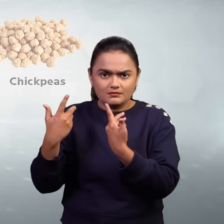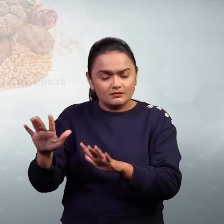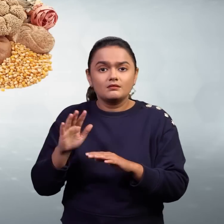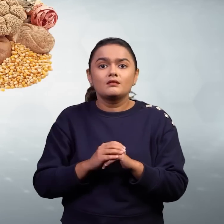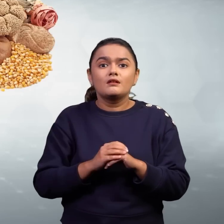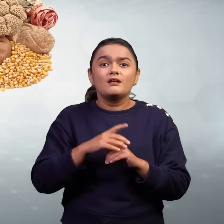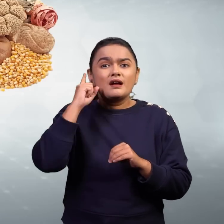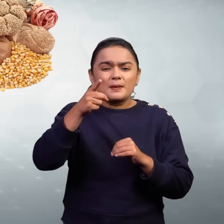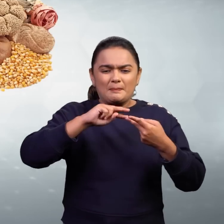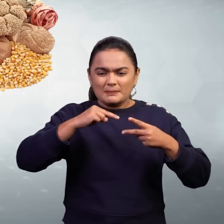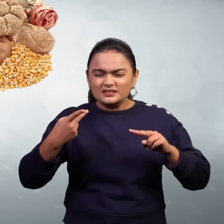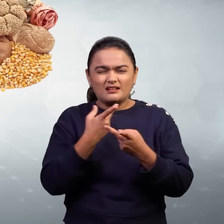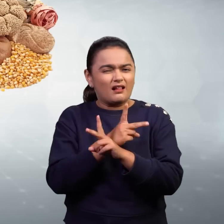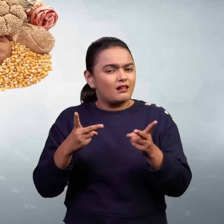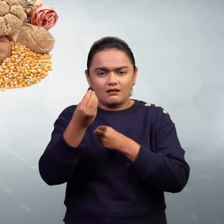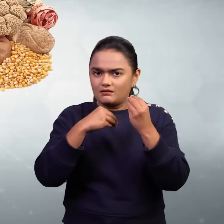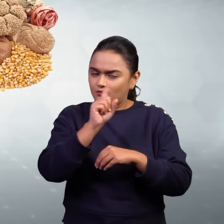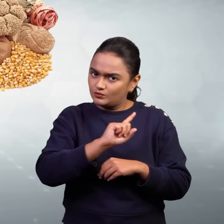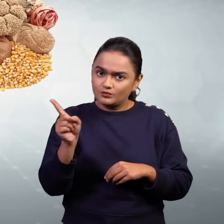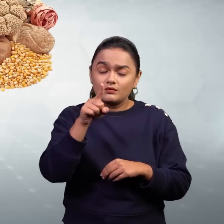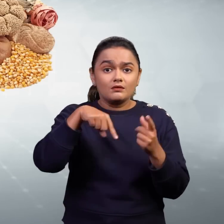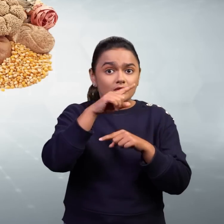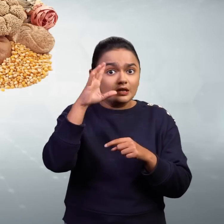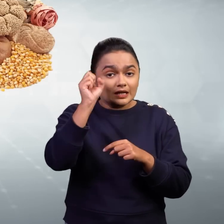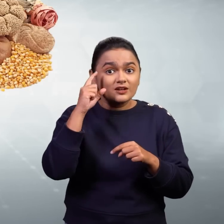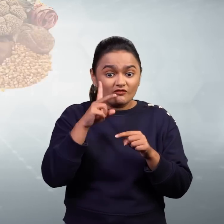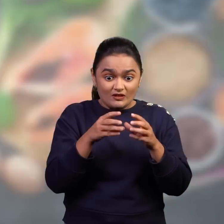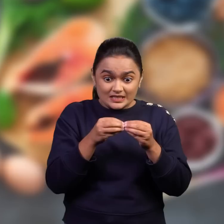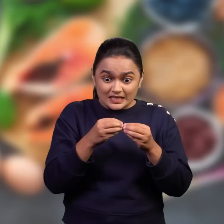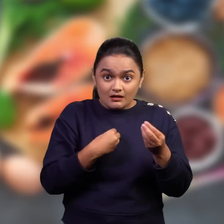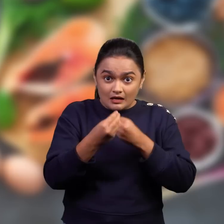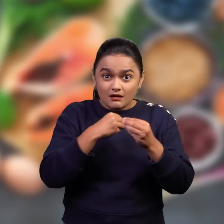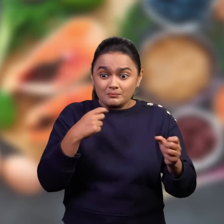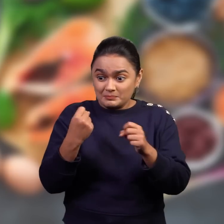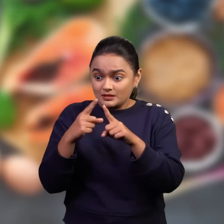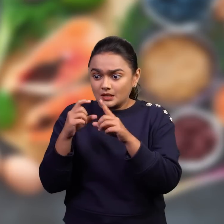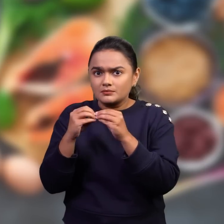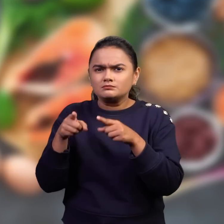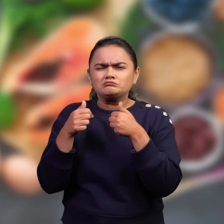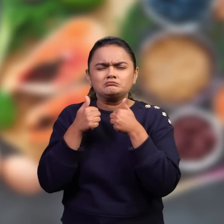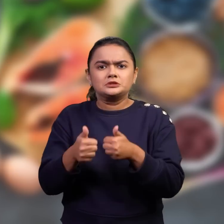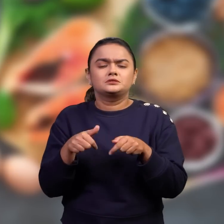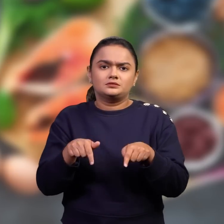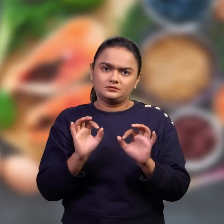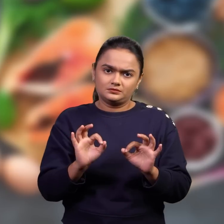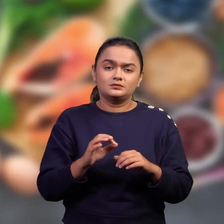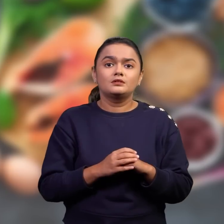Keep in mind to limit carbohydrate-rich foods. A vegetarian diet is best for people with diabetes.